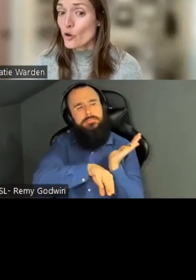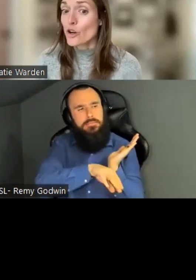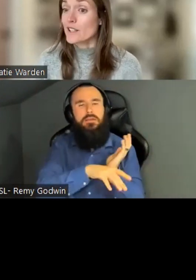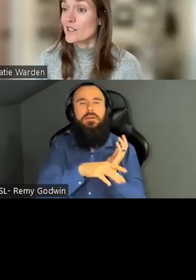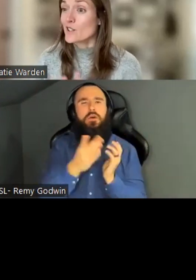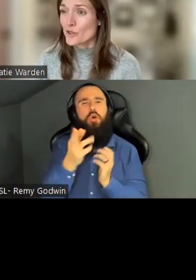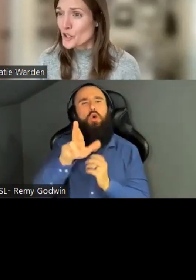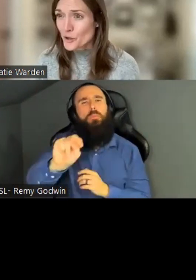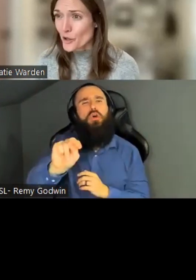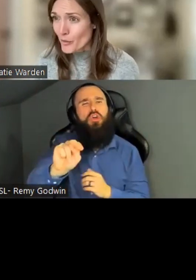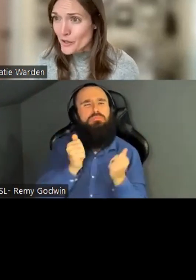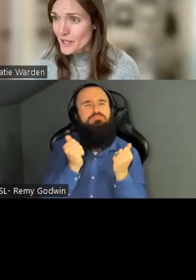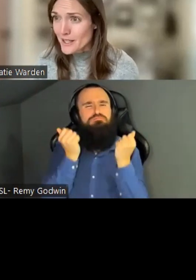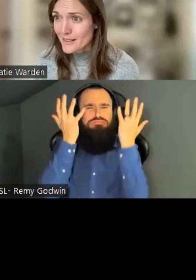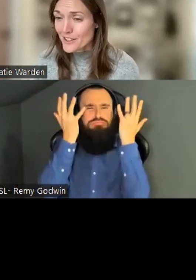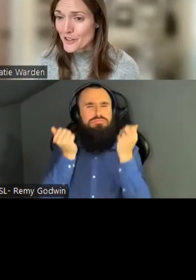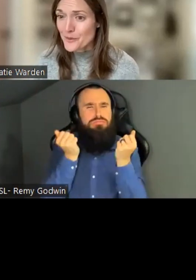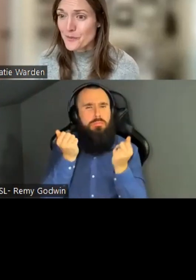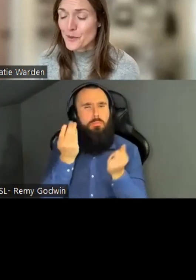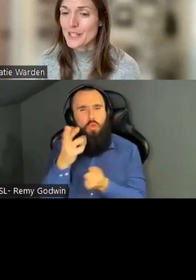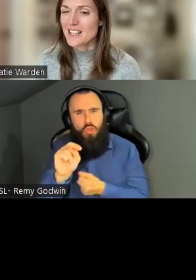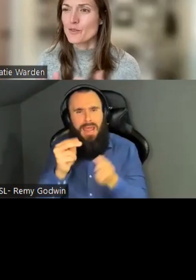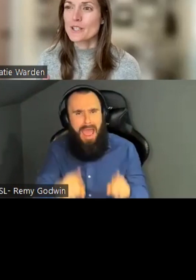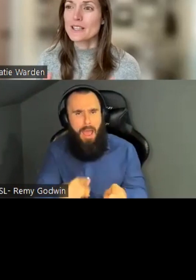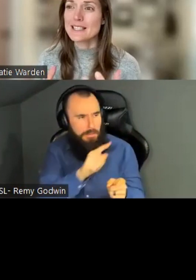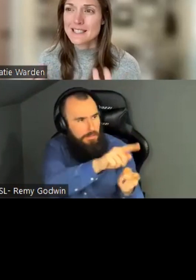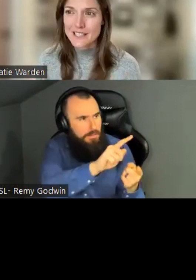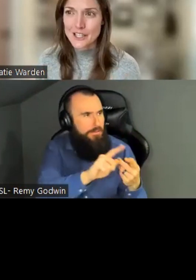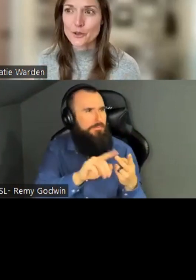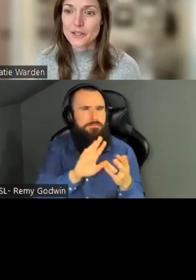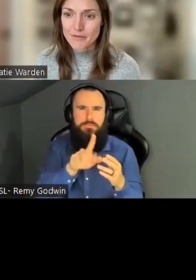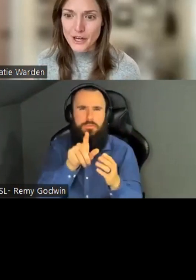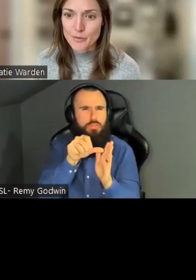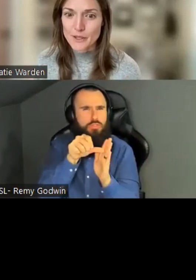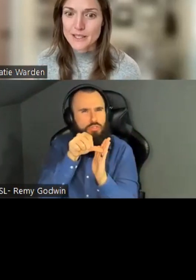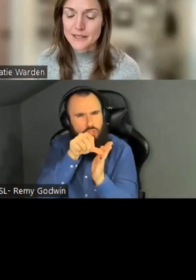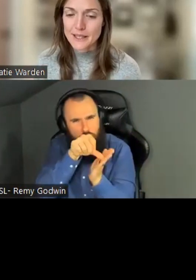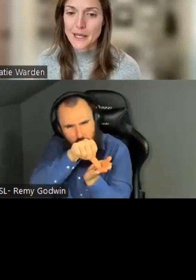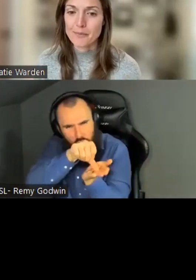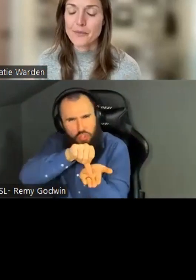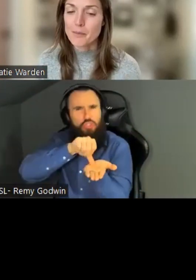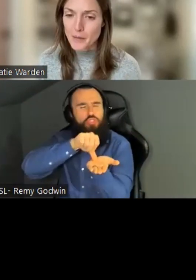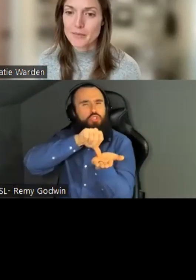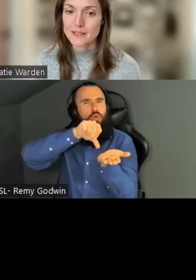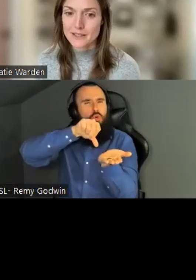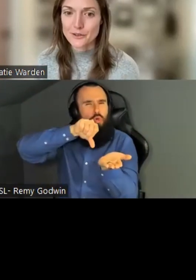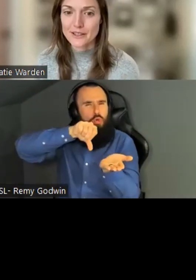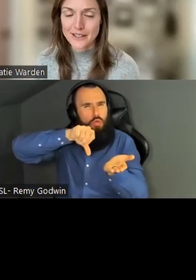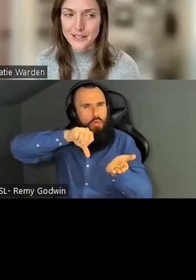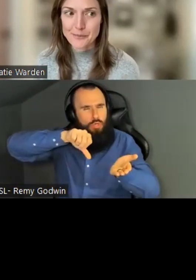or a surgical operating theater, right? A really sterile environment. They might be excluded there.